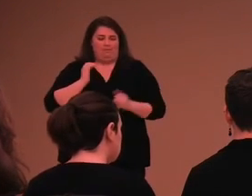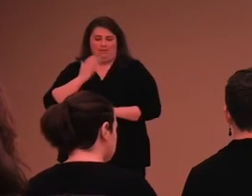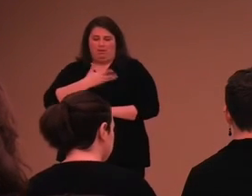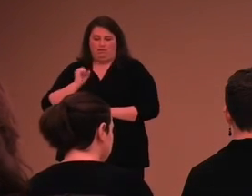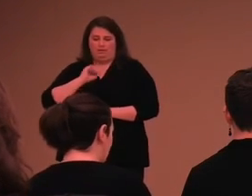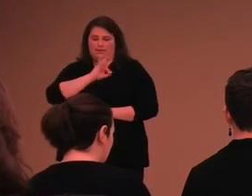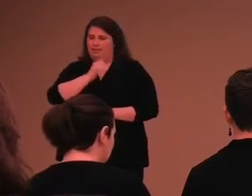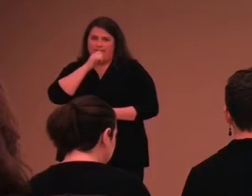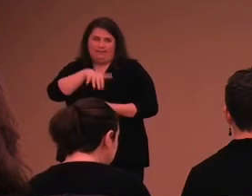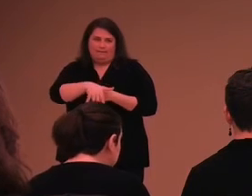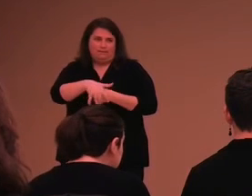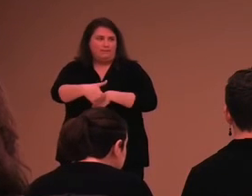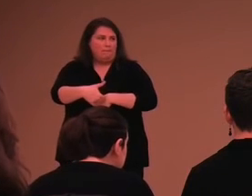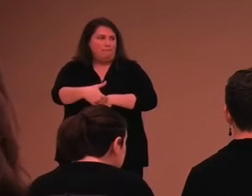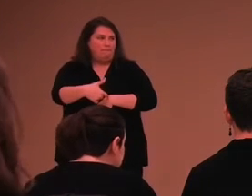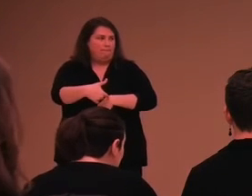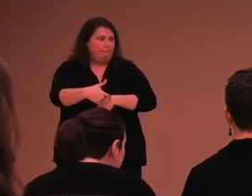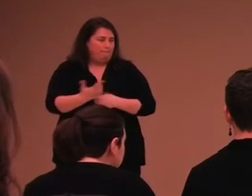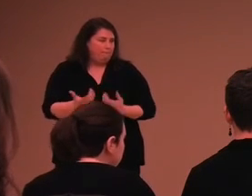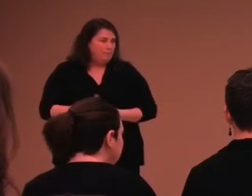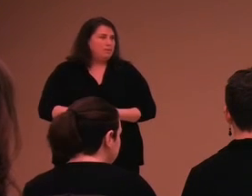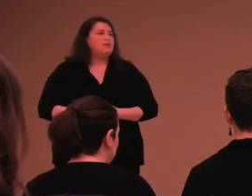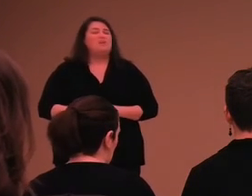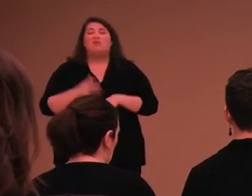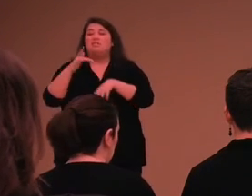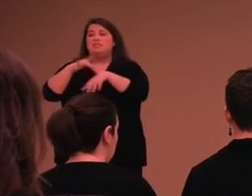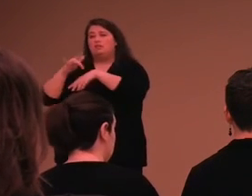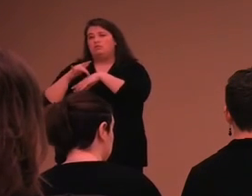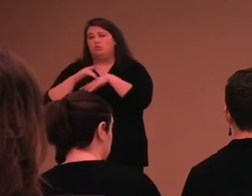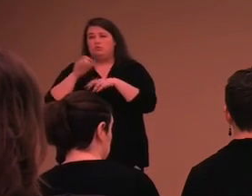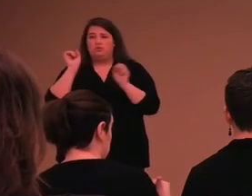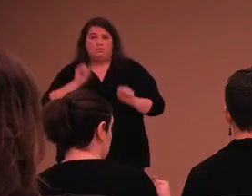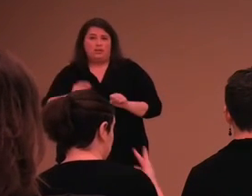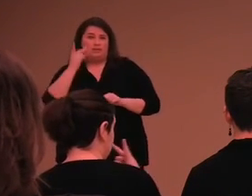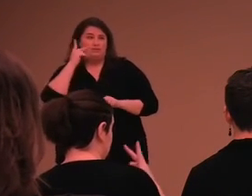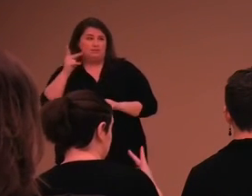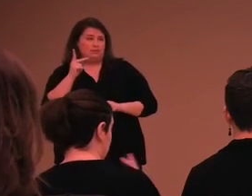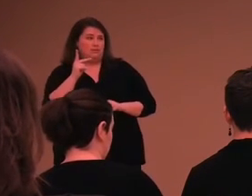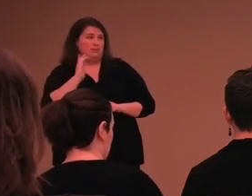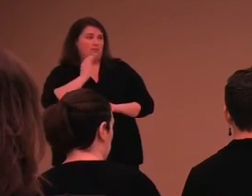Have enough time to do so the touchable is that you guys can see of our panoramas today?